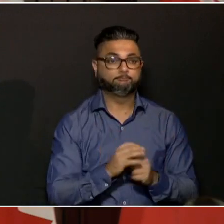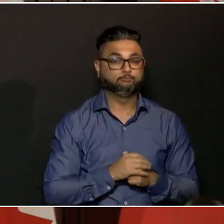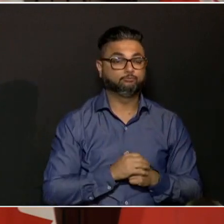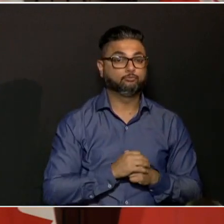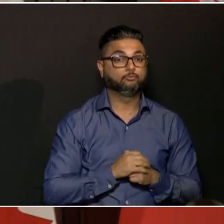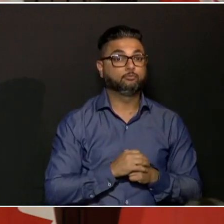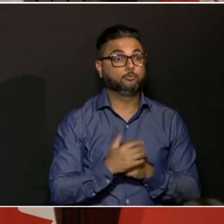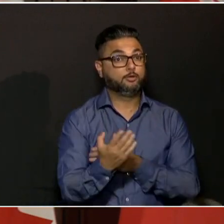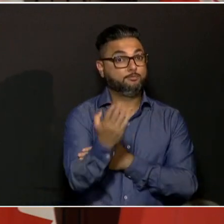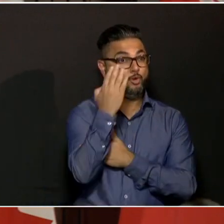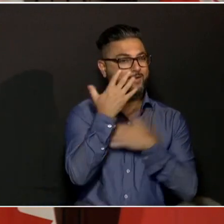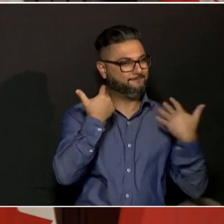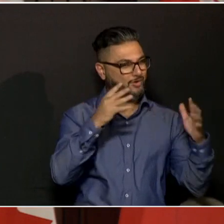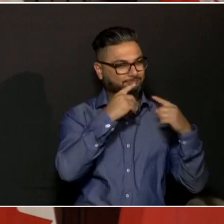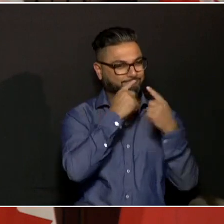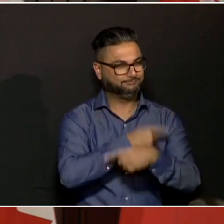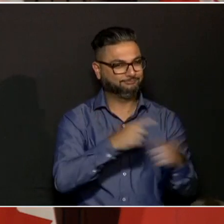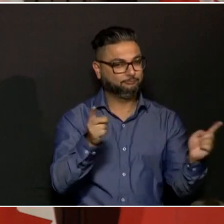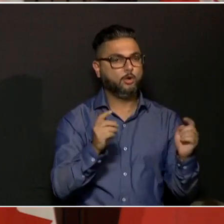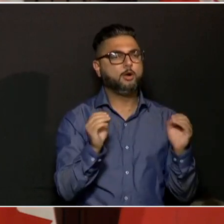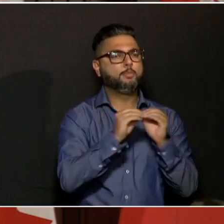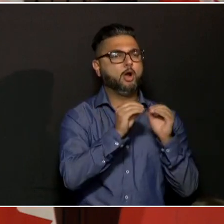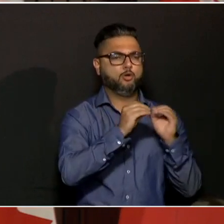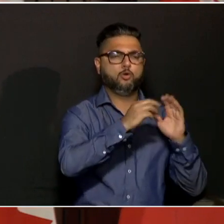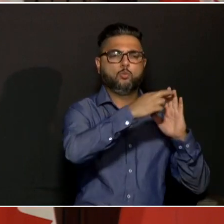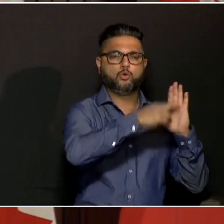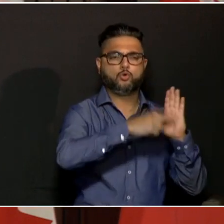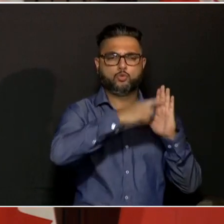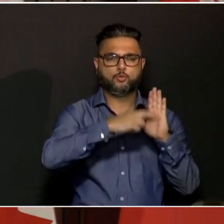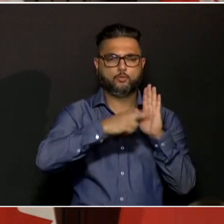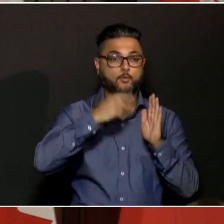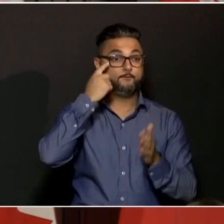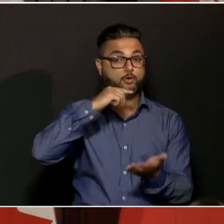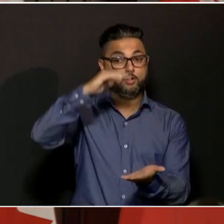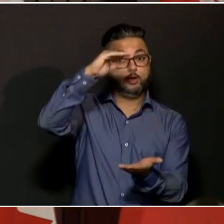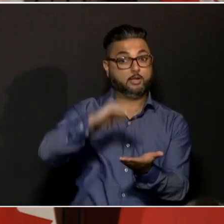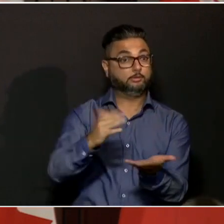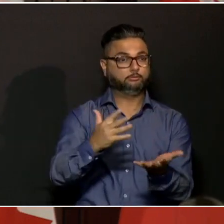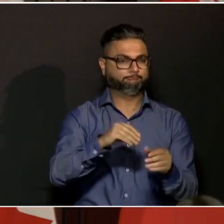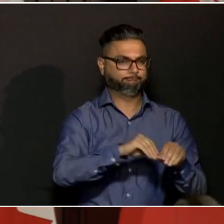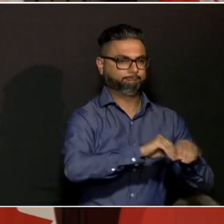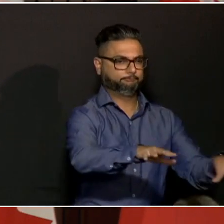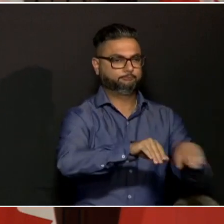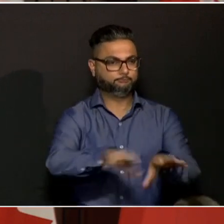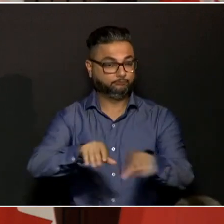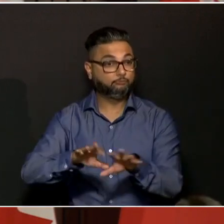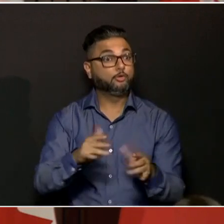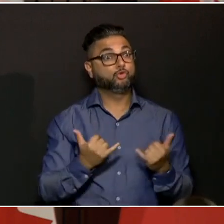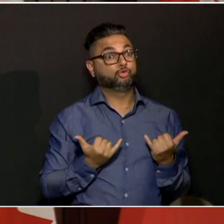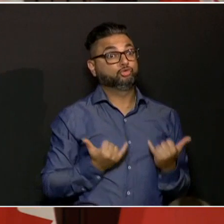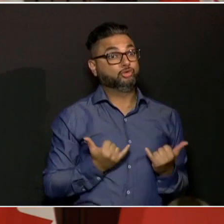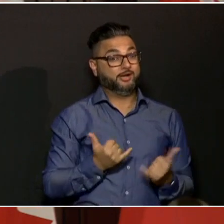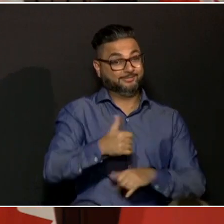Earlier today we announced further restrictions to stop the spread of Covid-19. Affective today at midnight